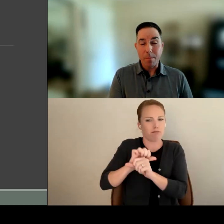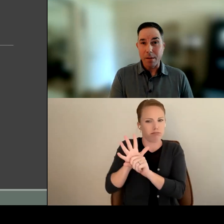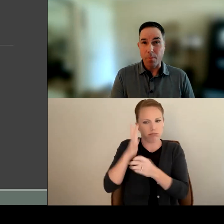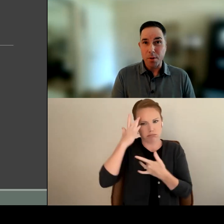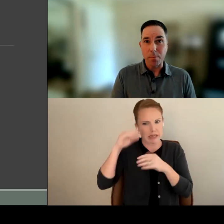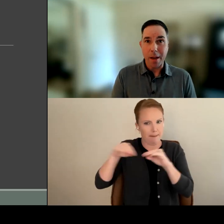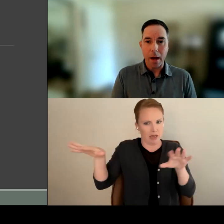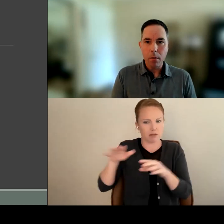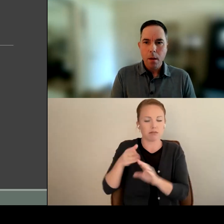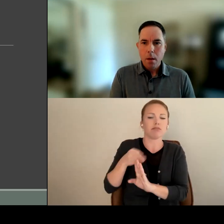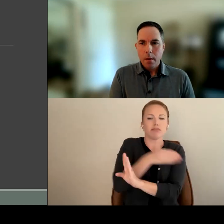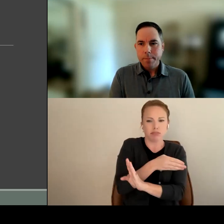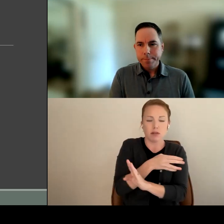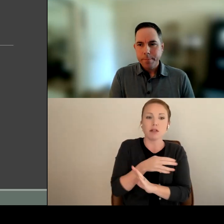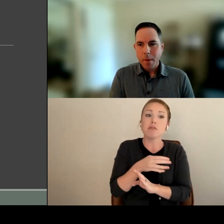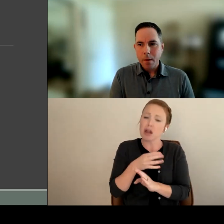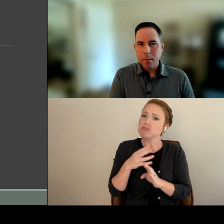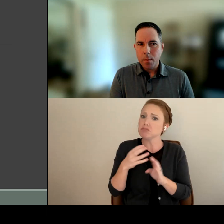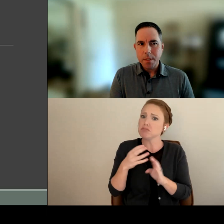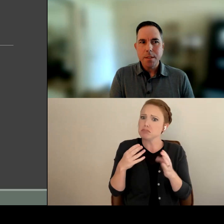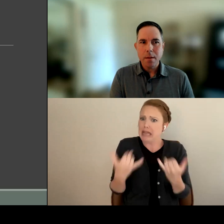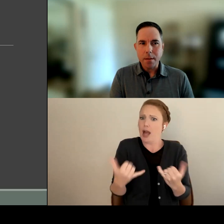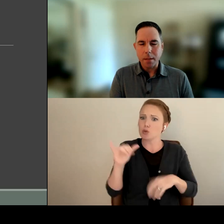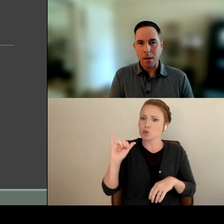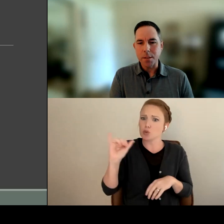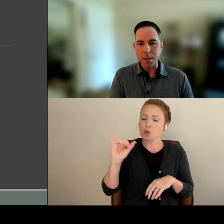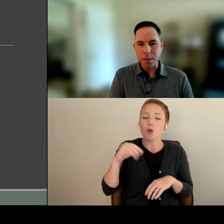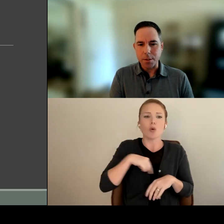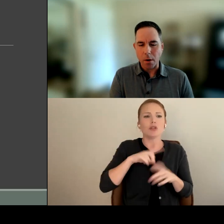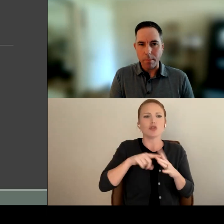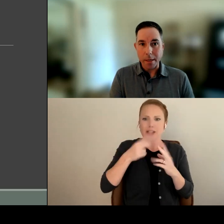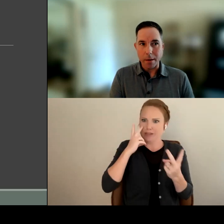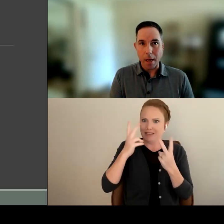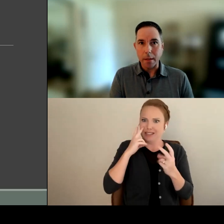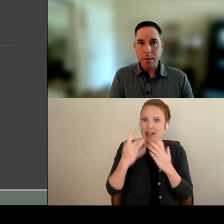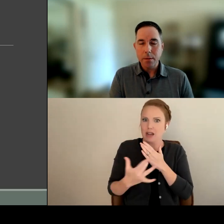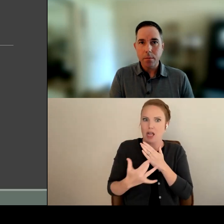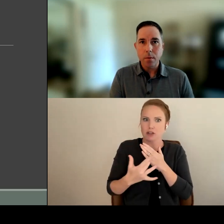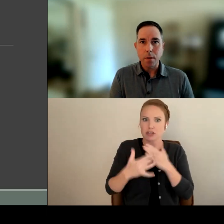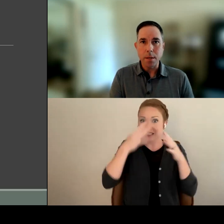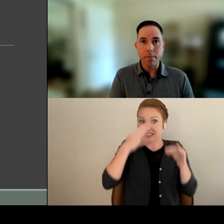even more so now - we see the technology decisions aren't made online.